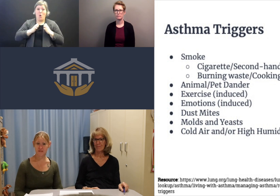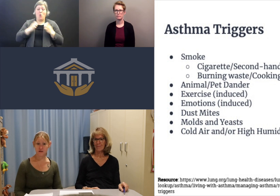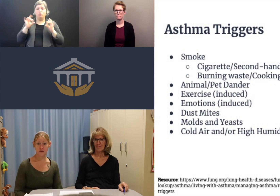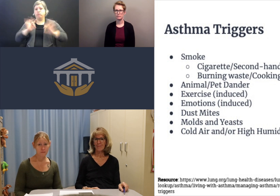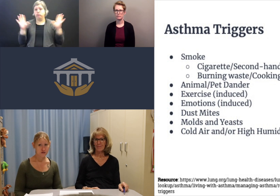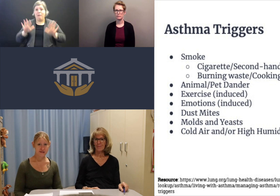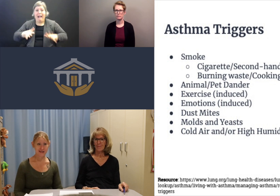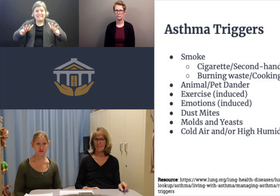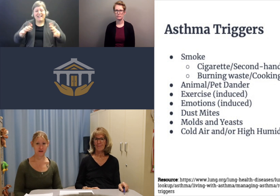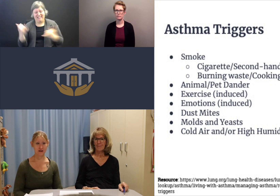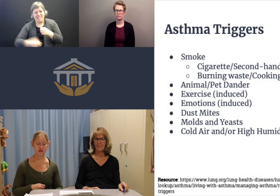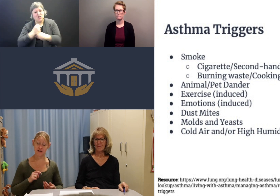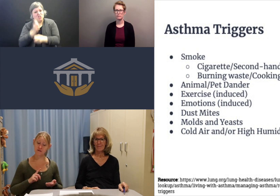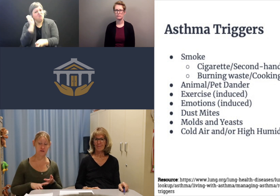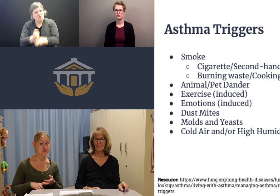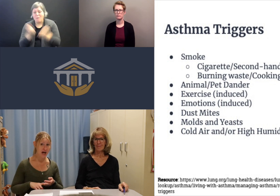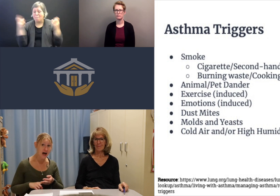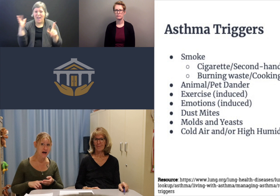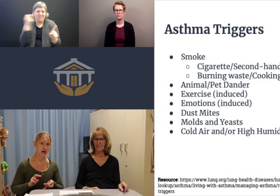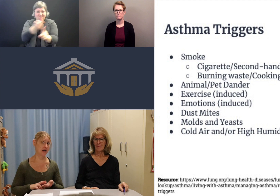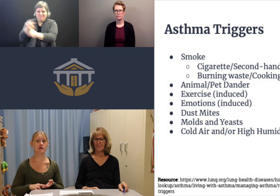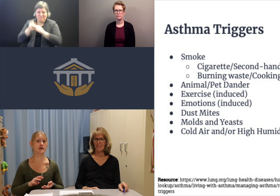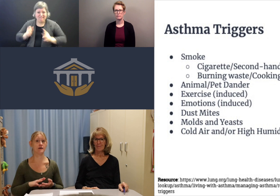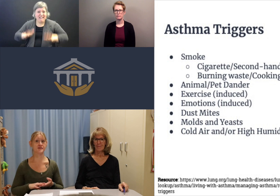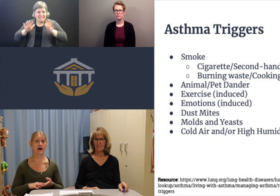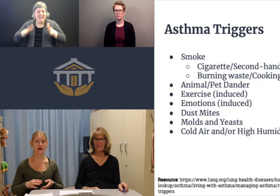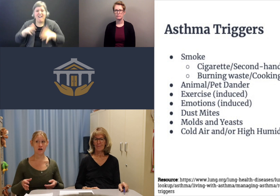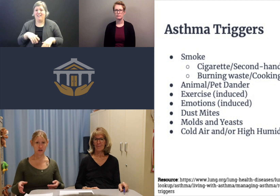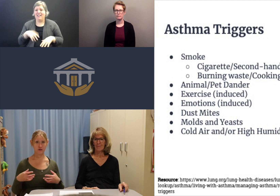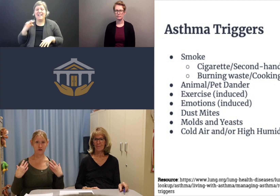You know, emotions can trigger if you're getting really sad, angry, upset. You know. You're